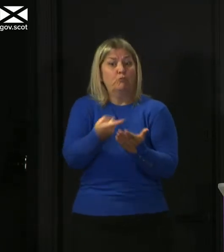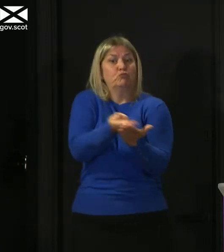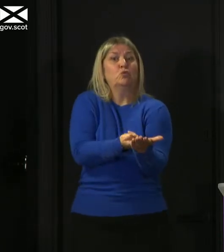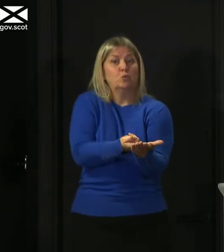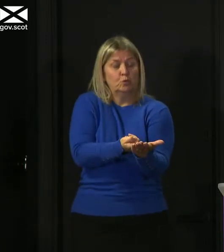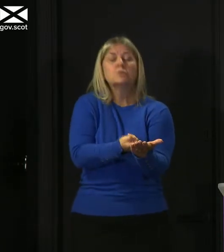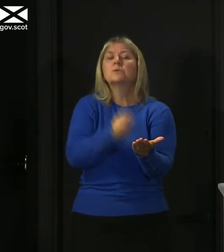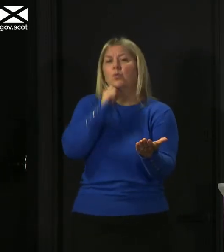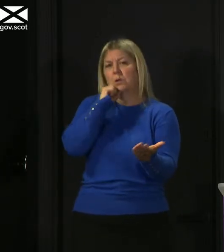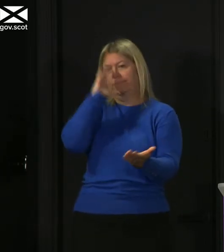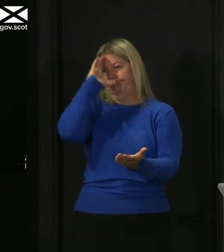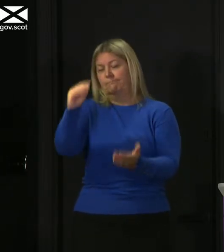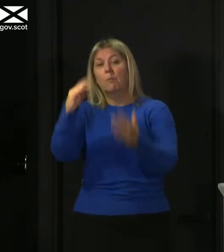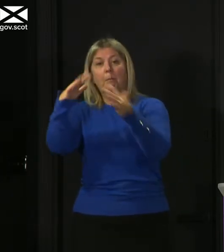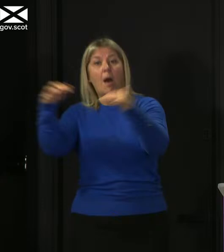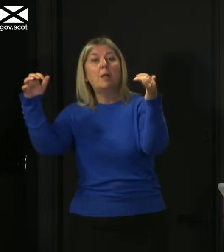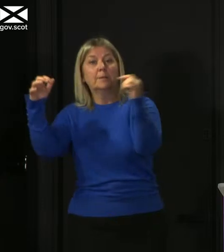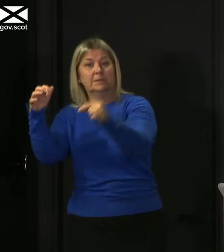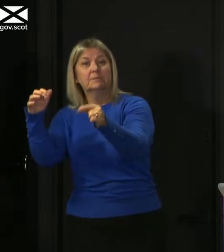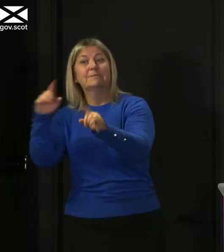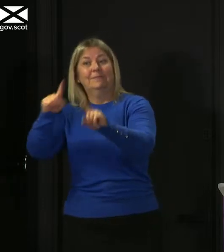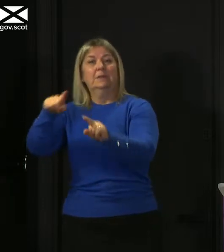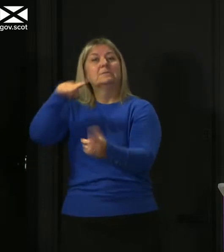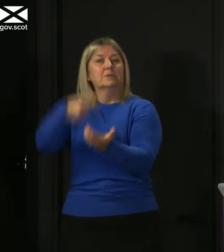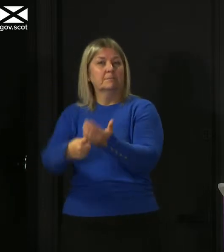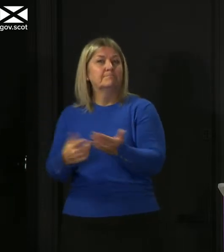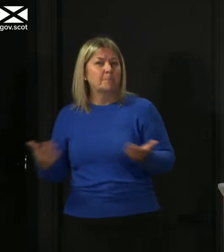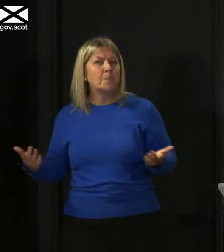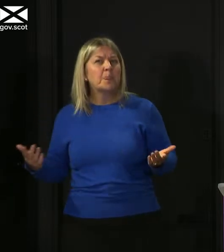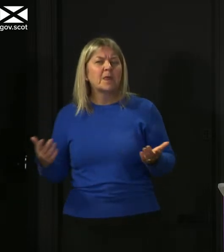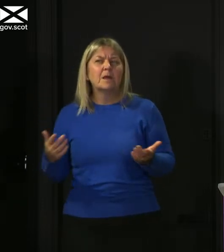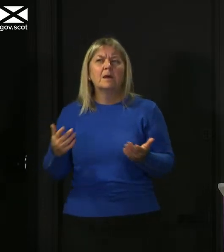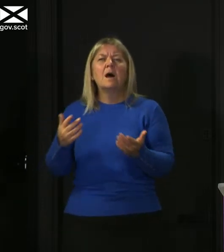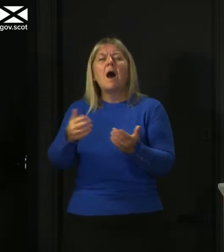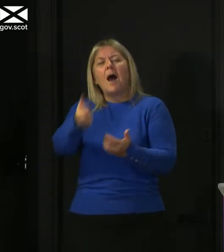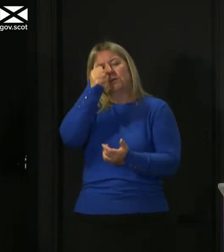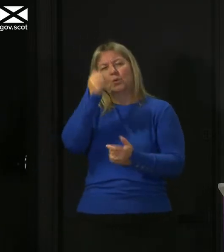and we'll set it out to the public. I know why people talk about circuit breakers,